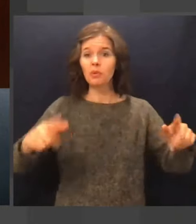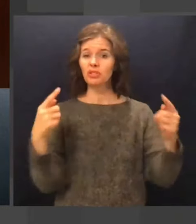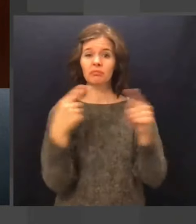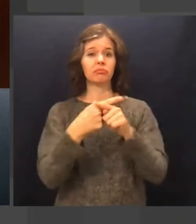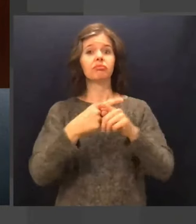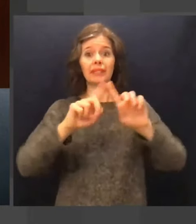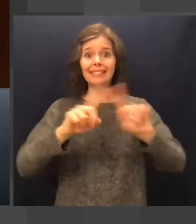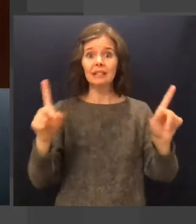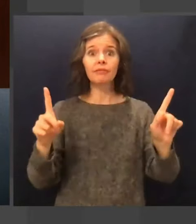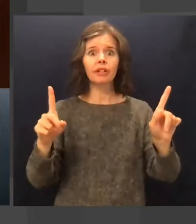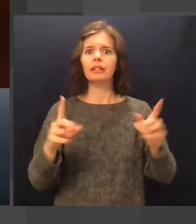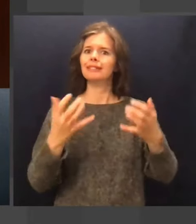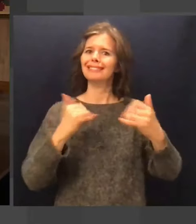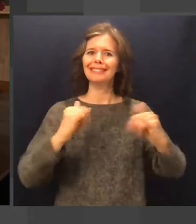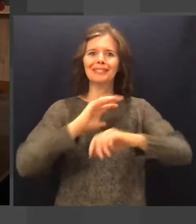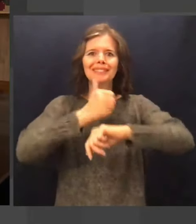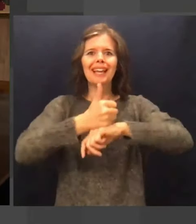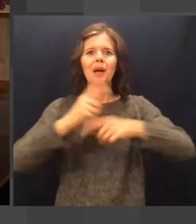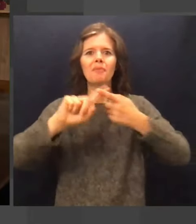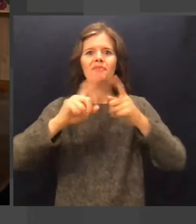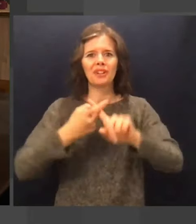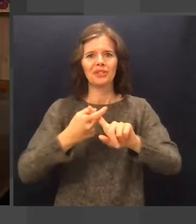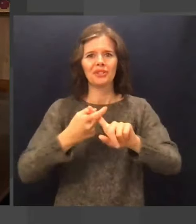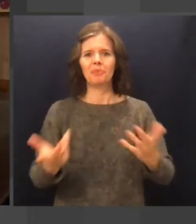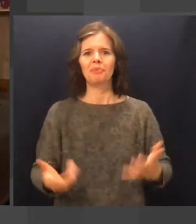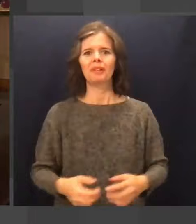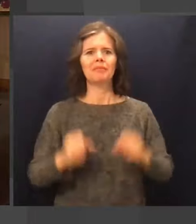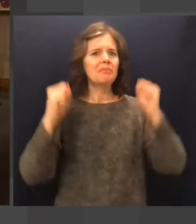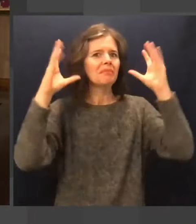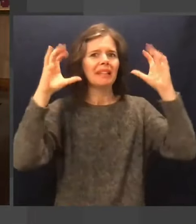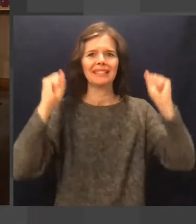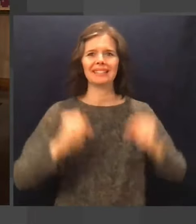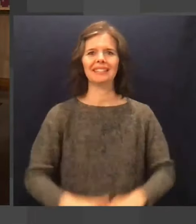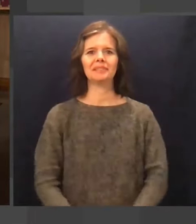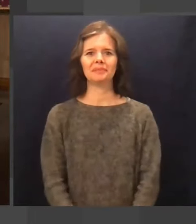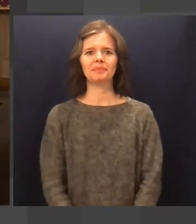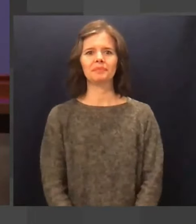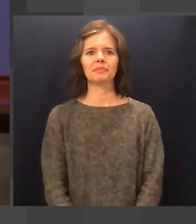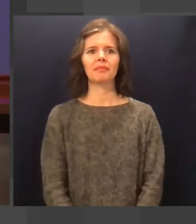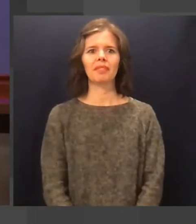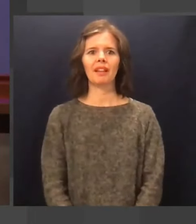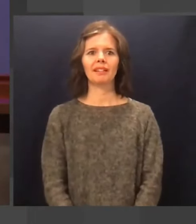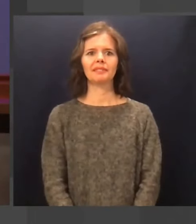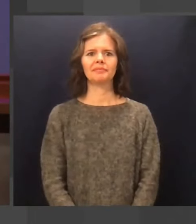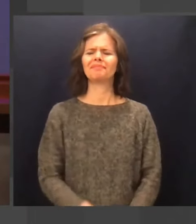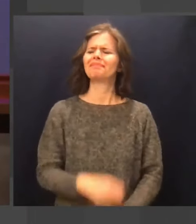GETS TO KNOW EACH OTHER AND CREATES FRIENDSHIPS.-IT WAS AMAF THAT.